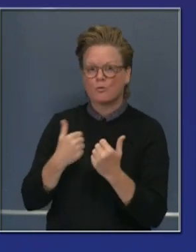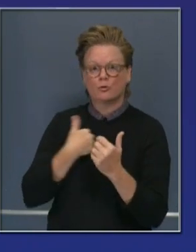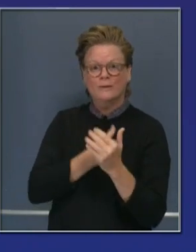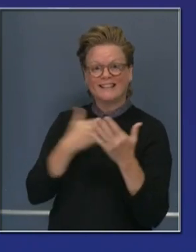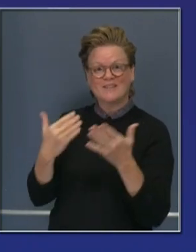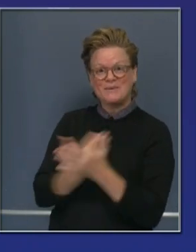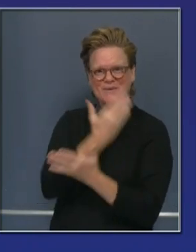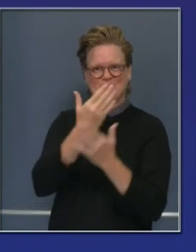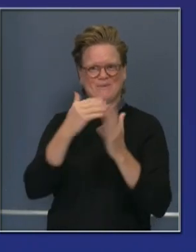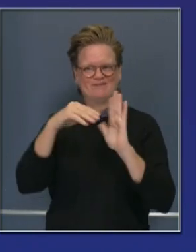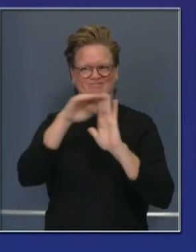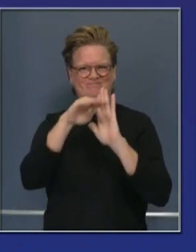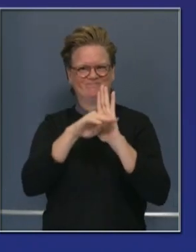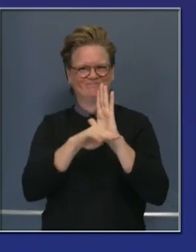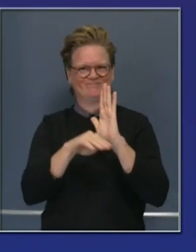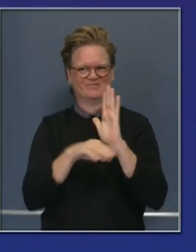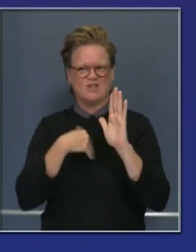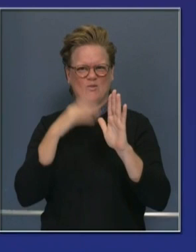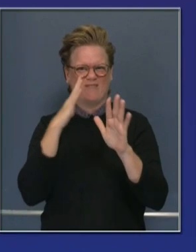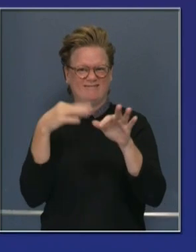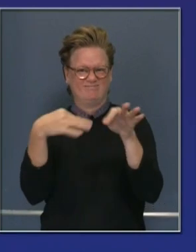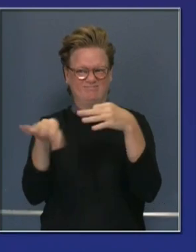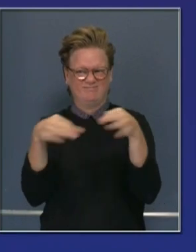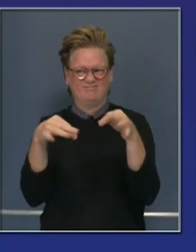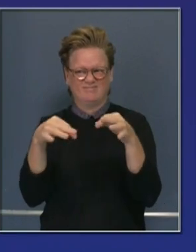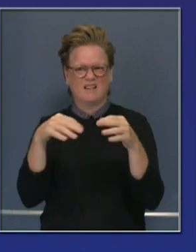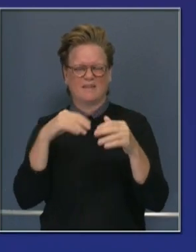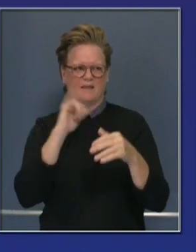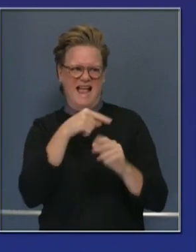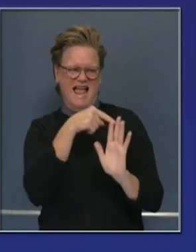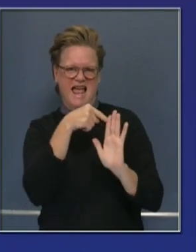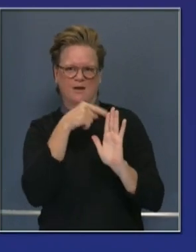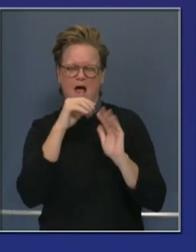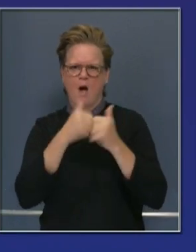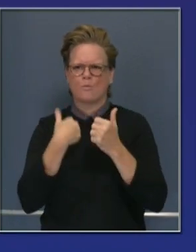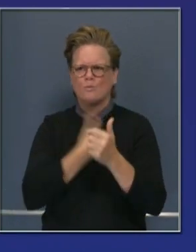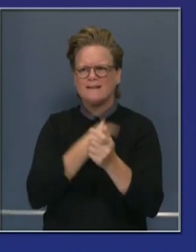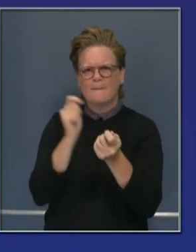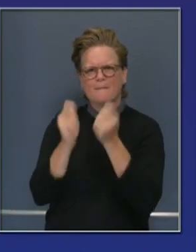SO IT IS A SOBER REMINDER. WHAT WE WILL BE ANNOUNCING TODAY IN TERMS OF OUR PROGRESS AND IN TERMS OF OUR NEW